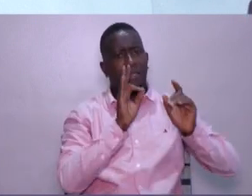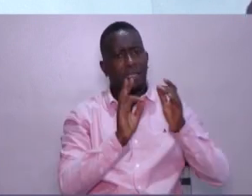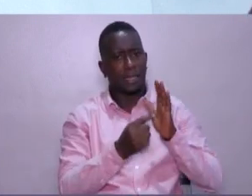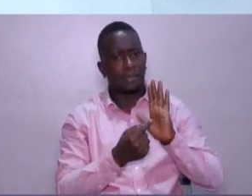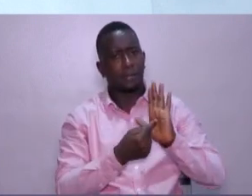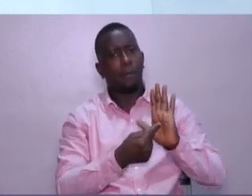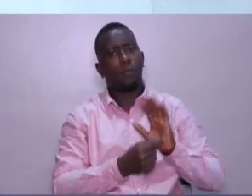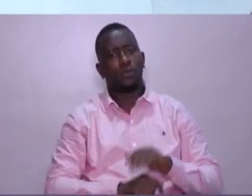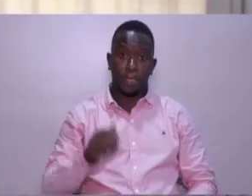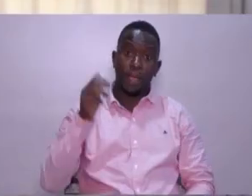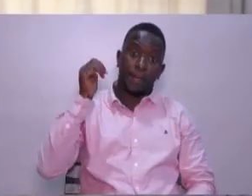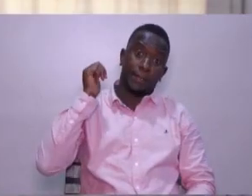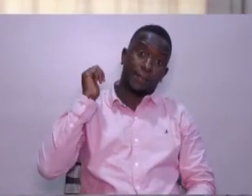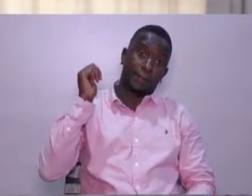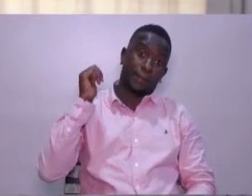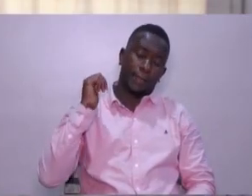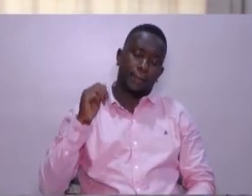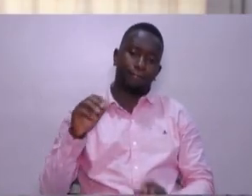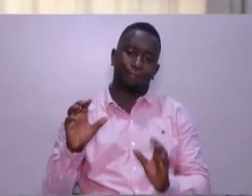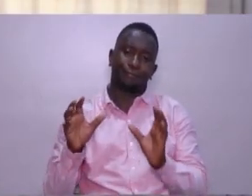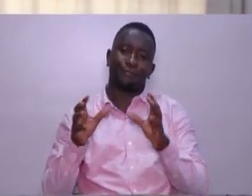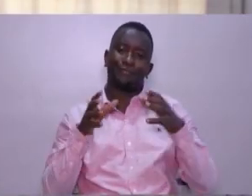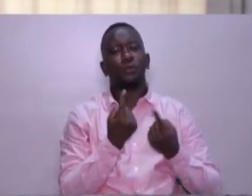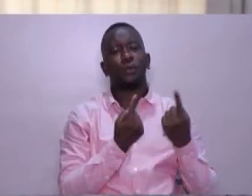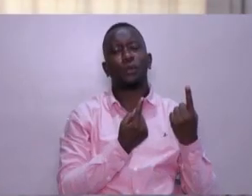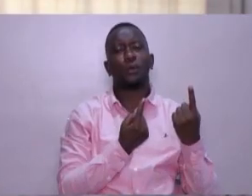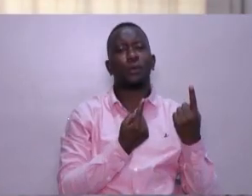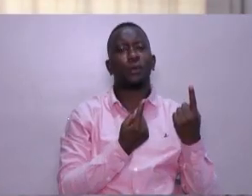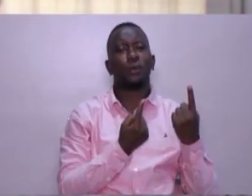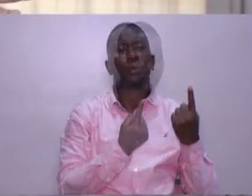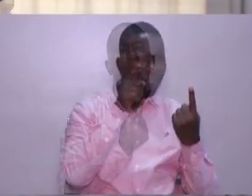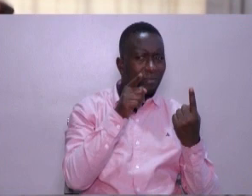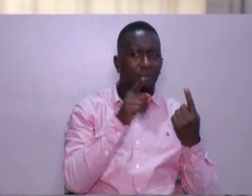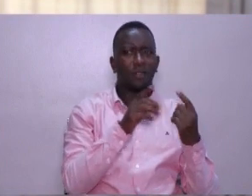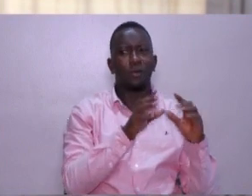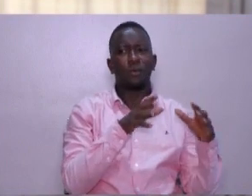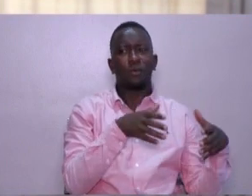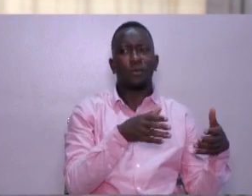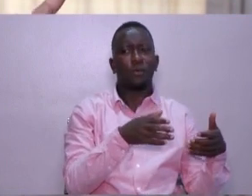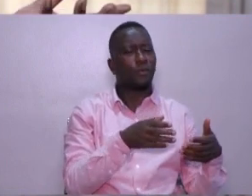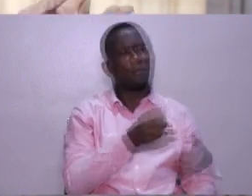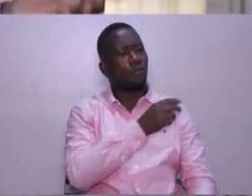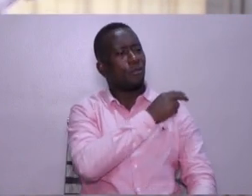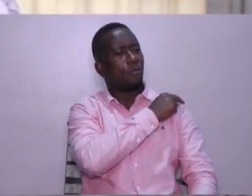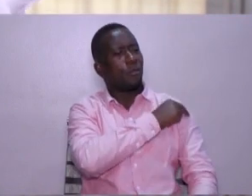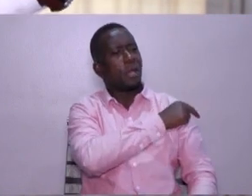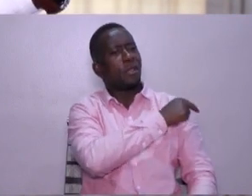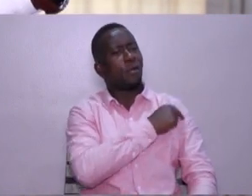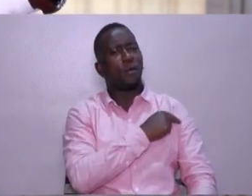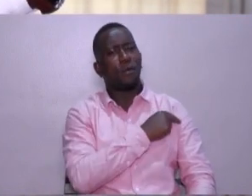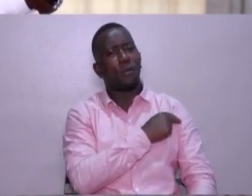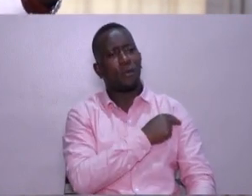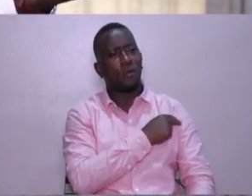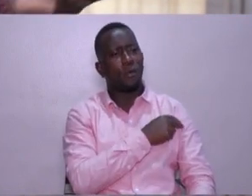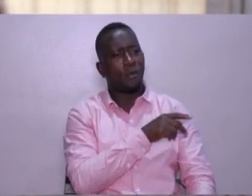yesterday the group that was talking about the medical team you were talking about nerves, there was a specific name for that nerve.